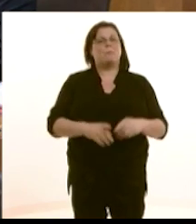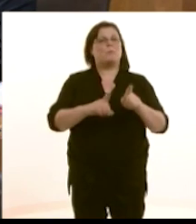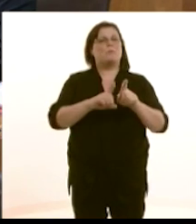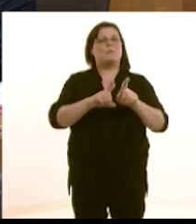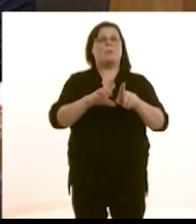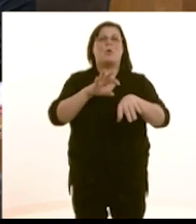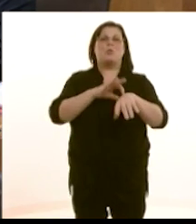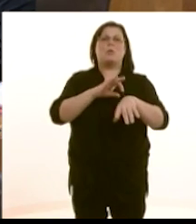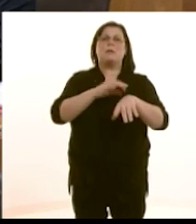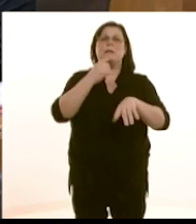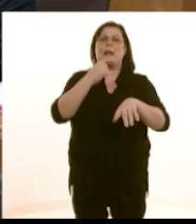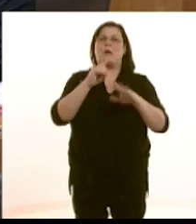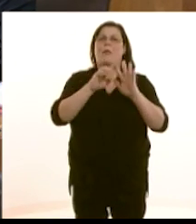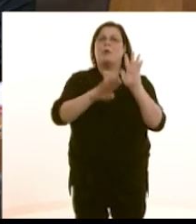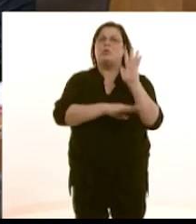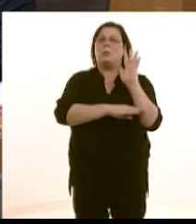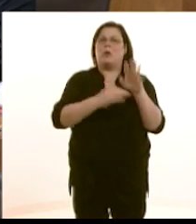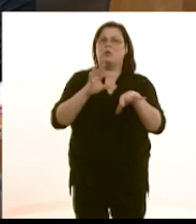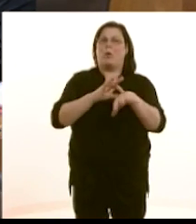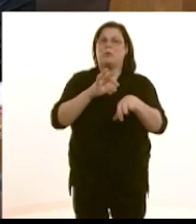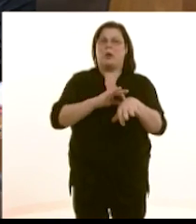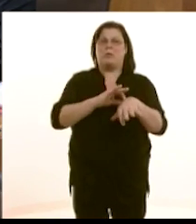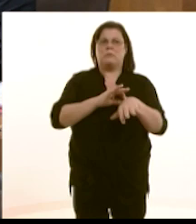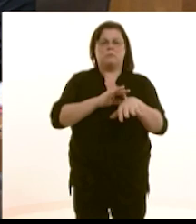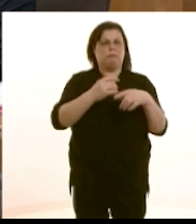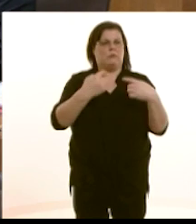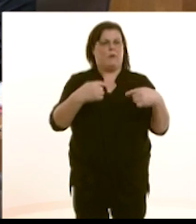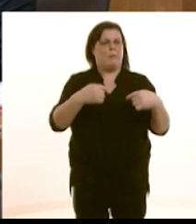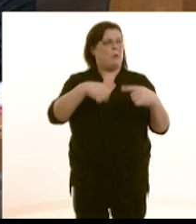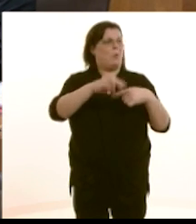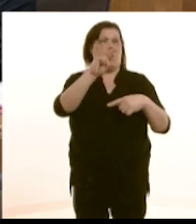to fill our junior doctor training posts in Wales. Weíve done that over the last year